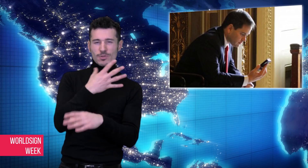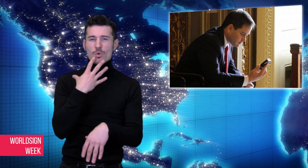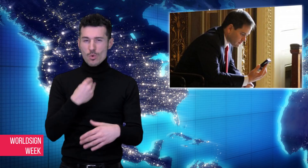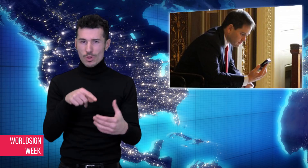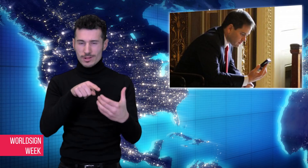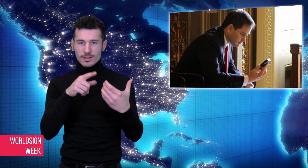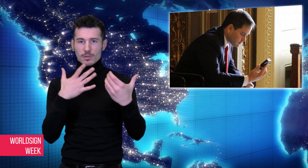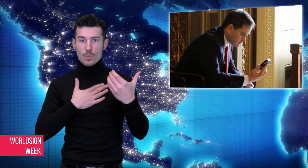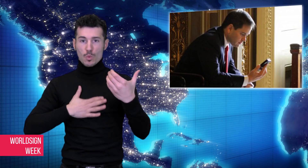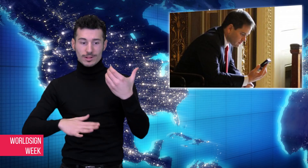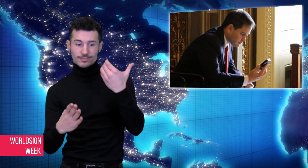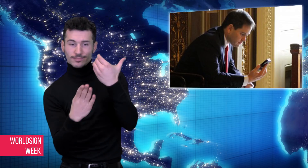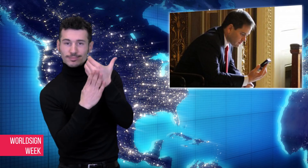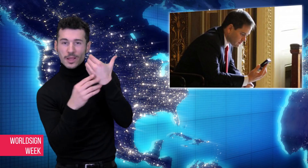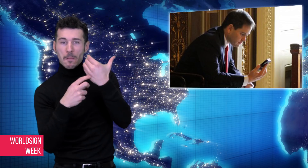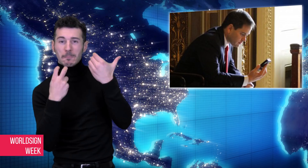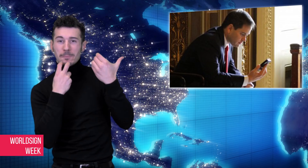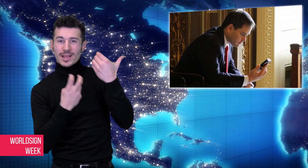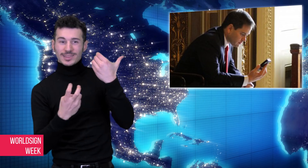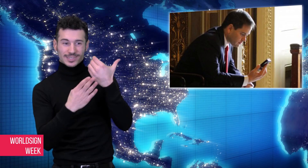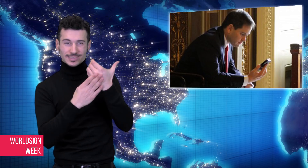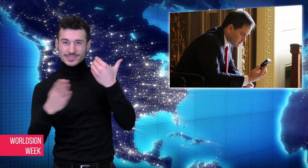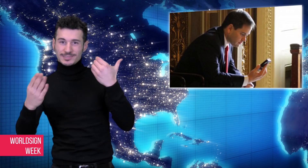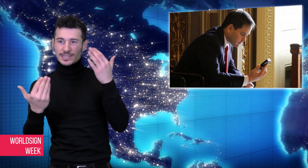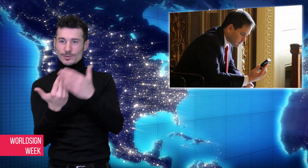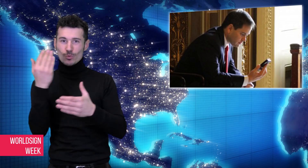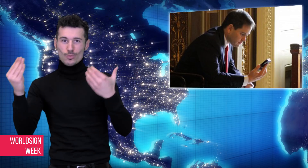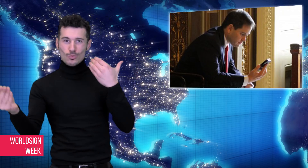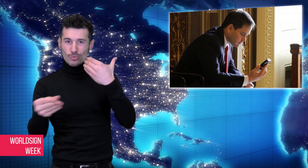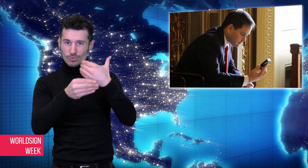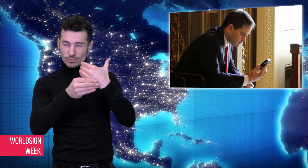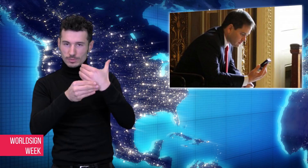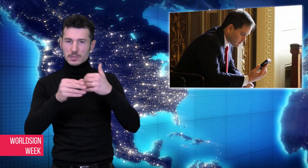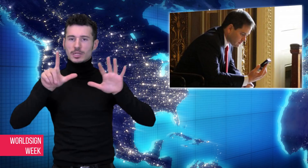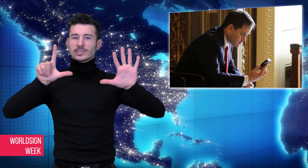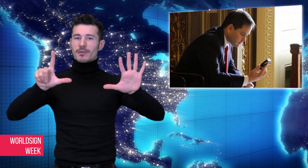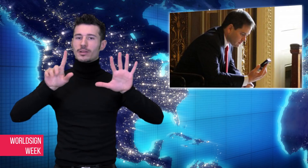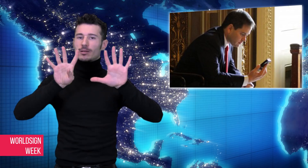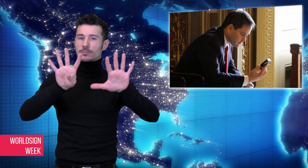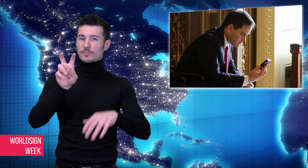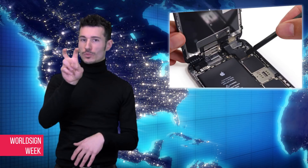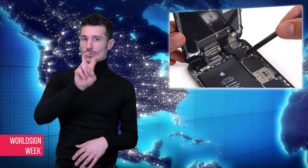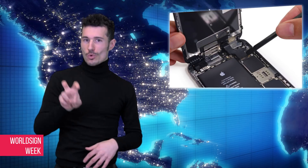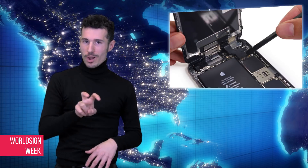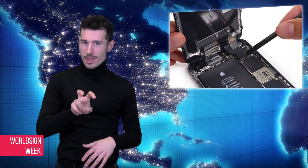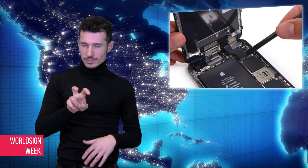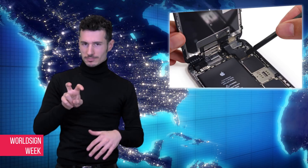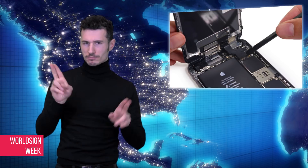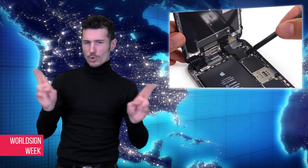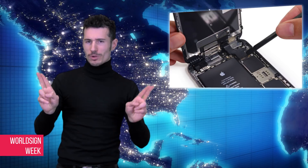replacement from $79 USD to $29 USD for